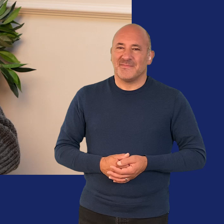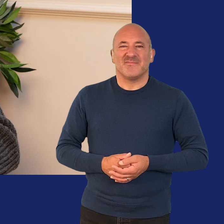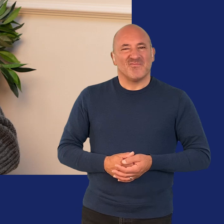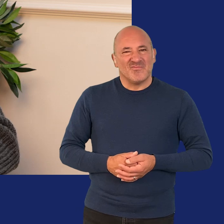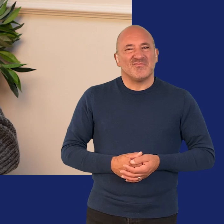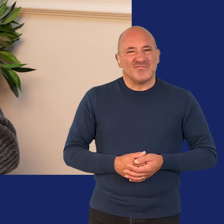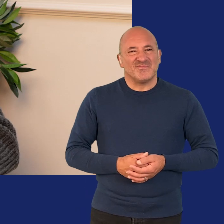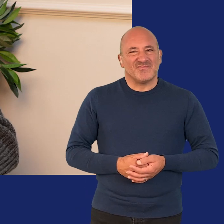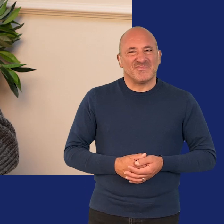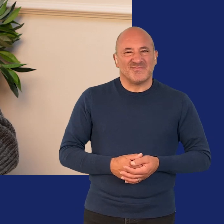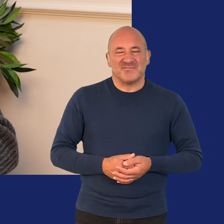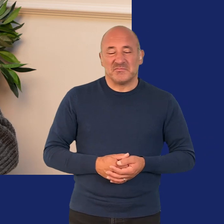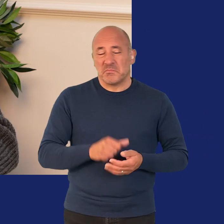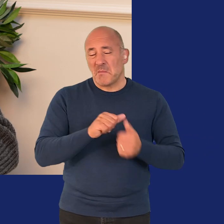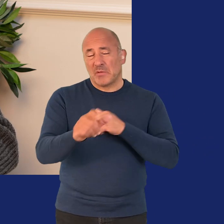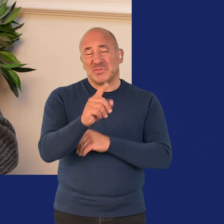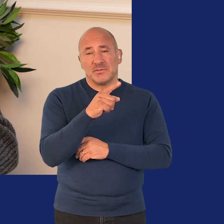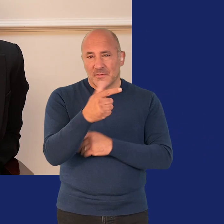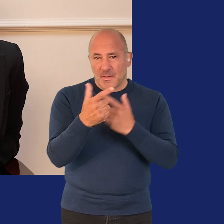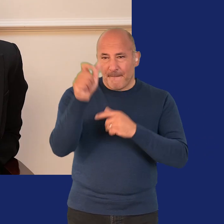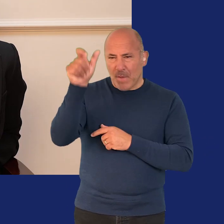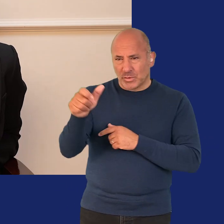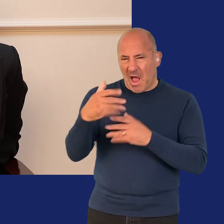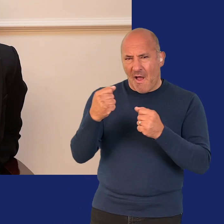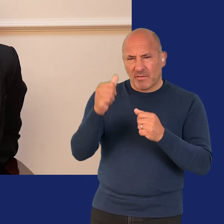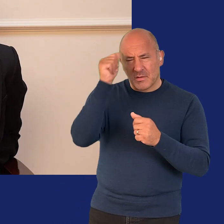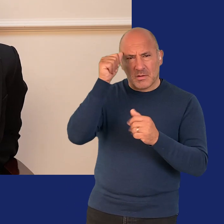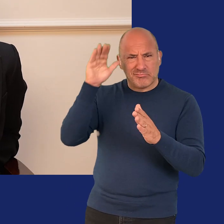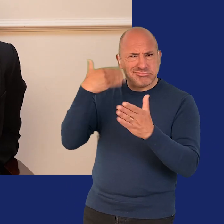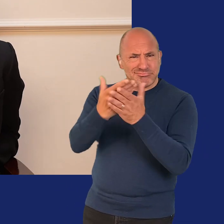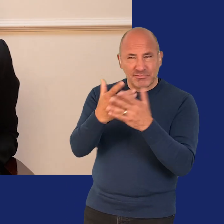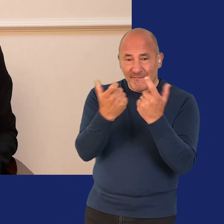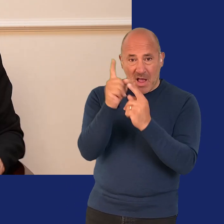Um, I think find somebody more experienced and ask them if you can,